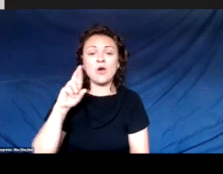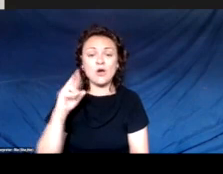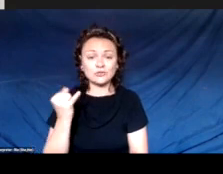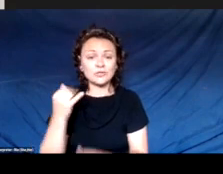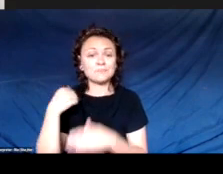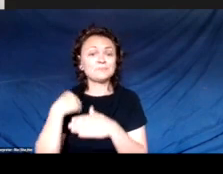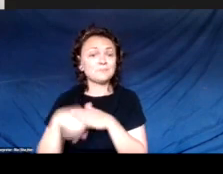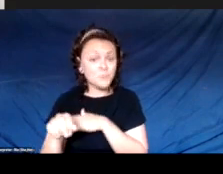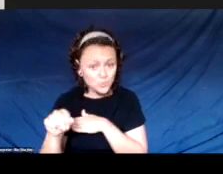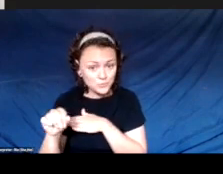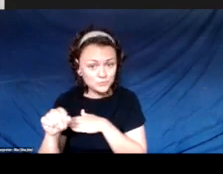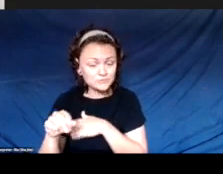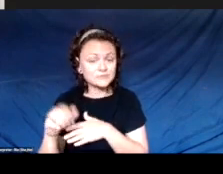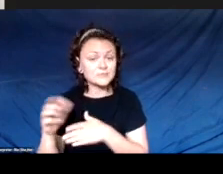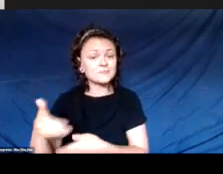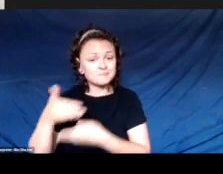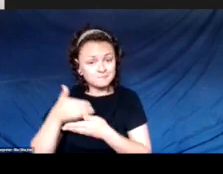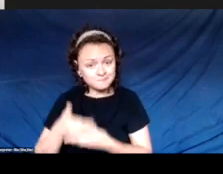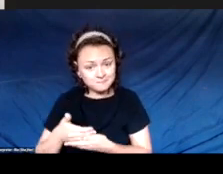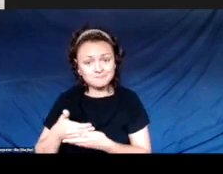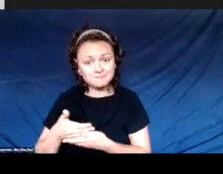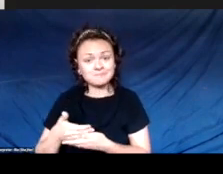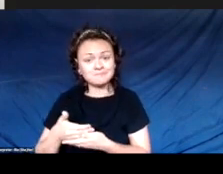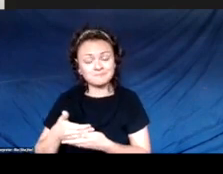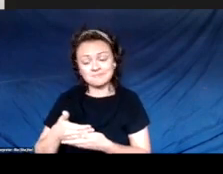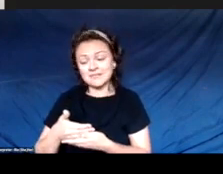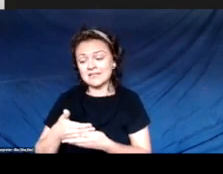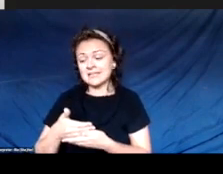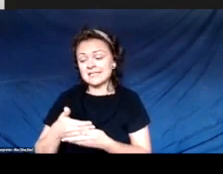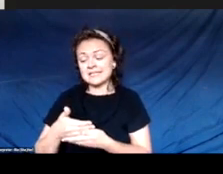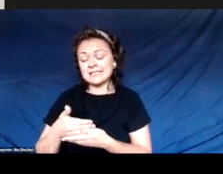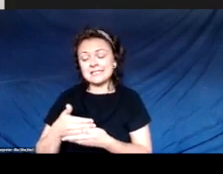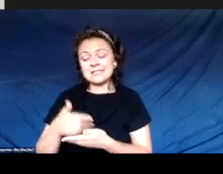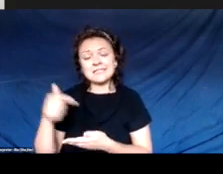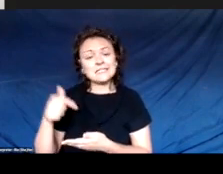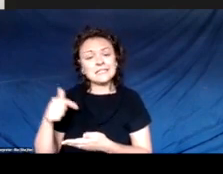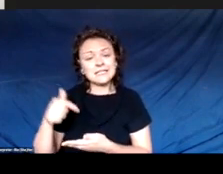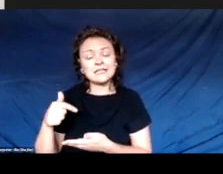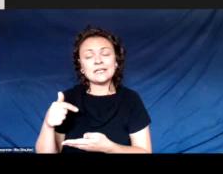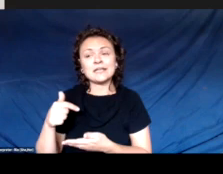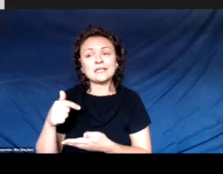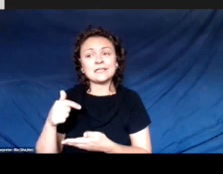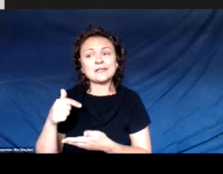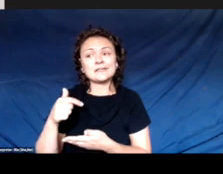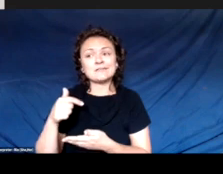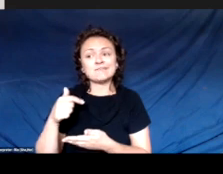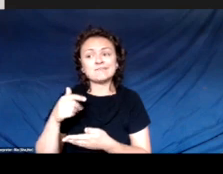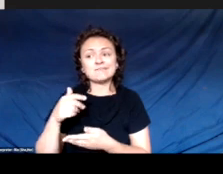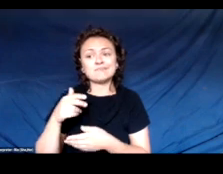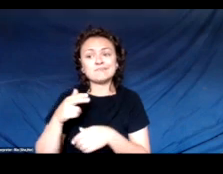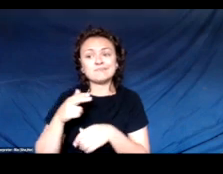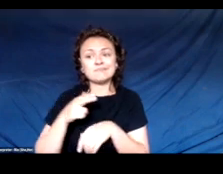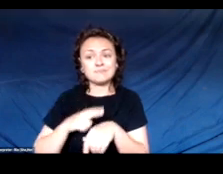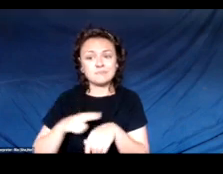He he was of course born in in such an unexpected time.